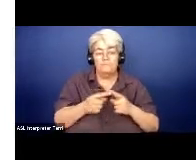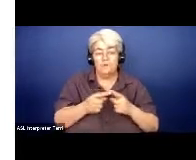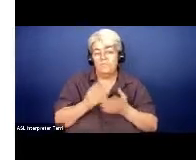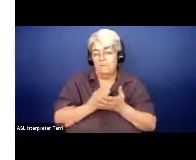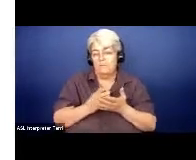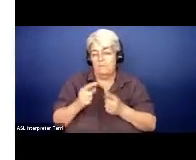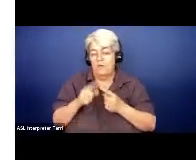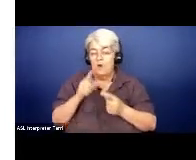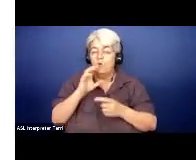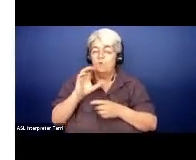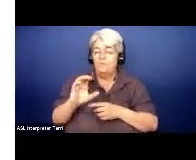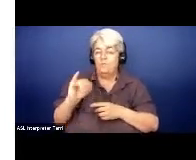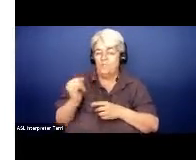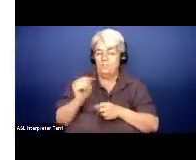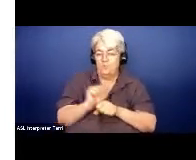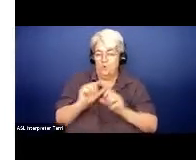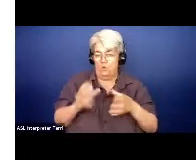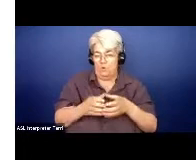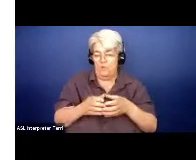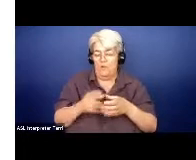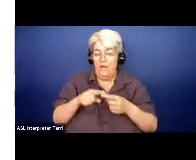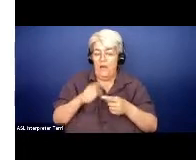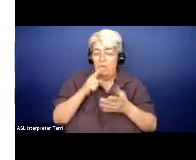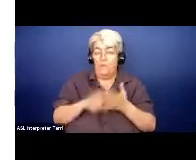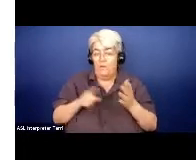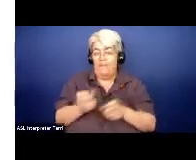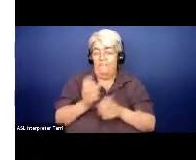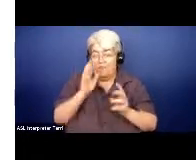work group and the product they developed is extraordinary. You'll learn a lot about